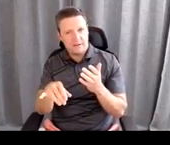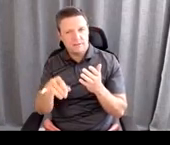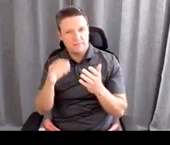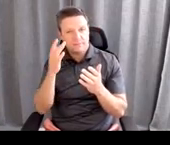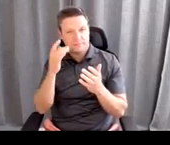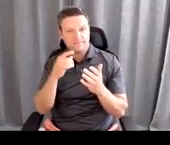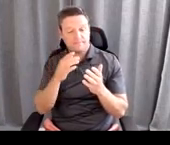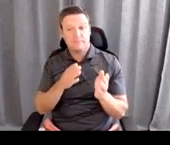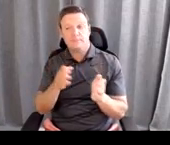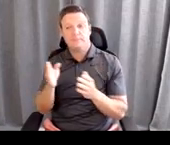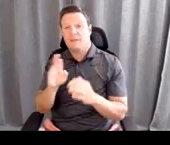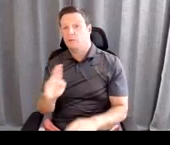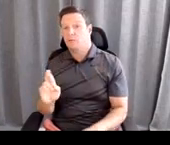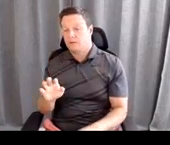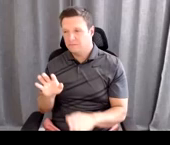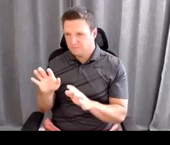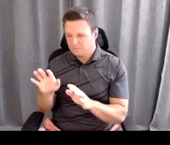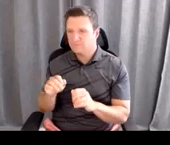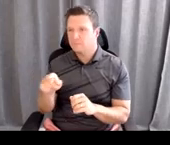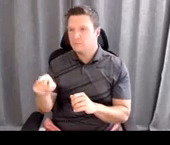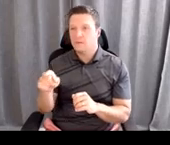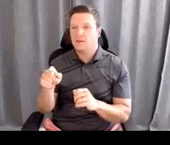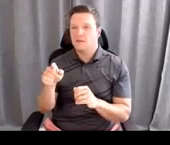in because there is learning involved that's happening.